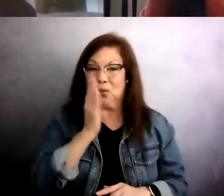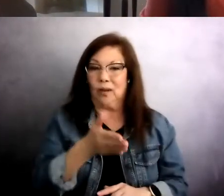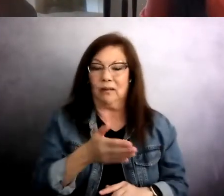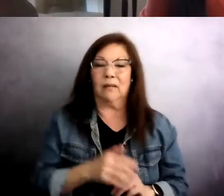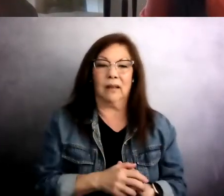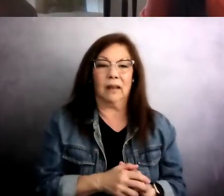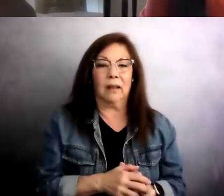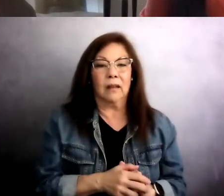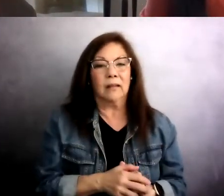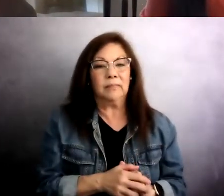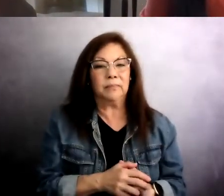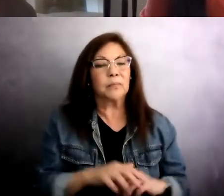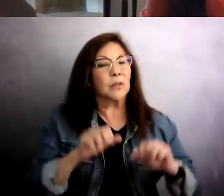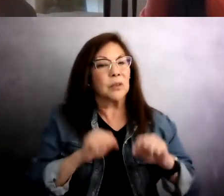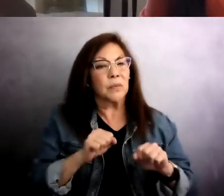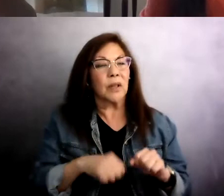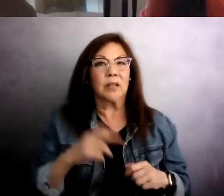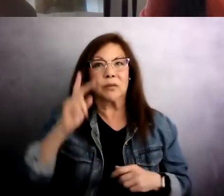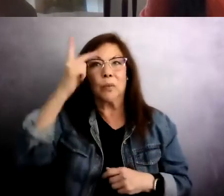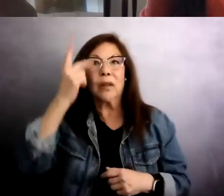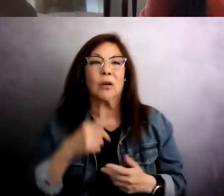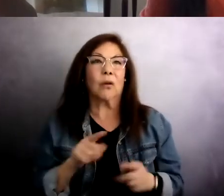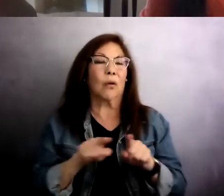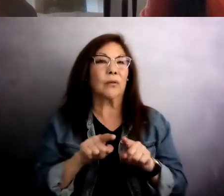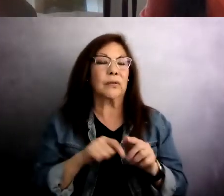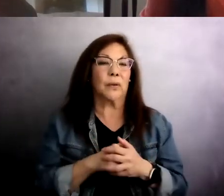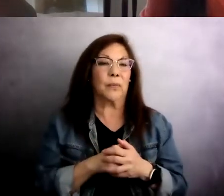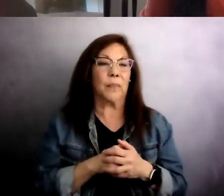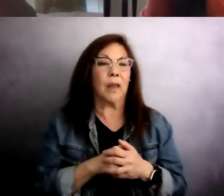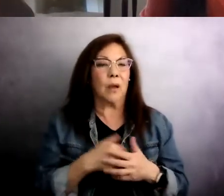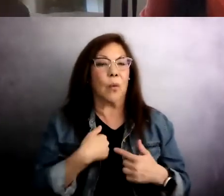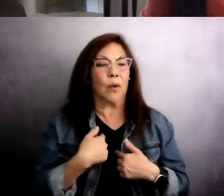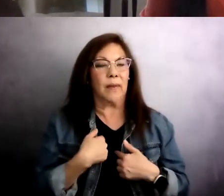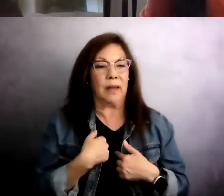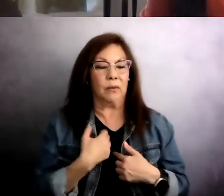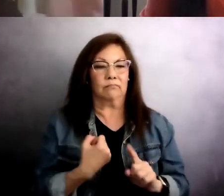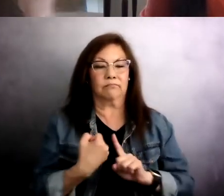Potentially also political. One thing that got me when I was doing my reading American